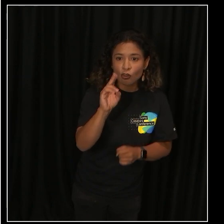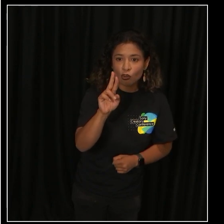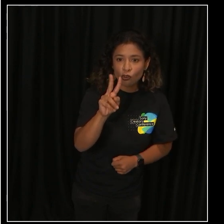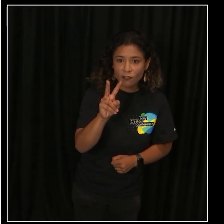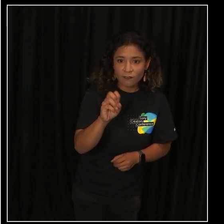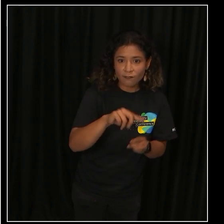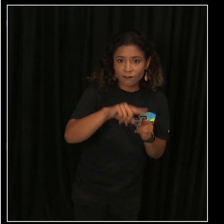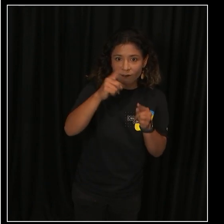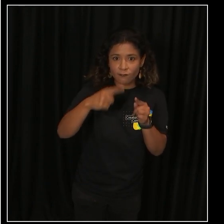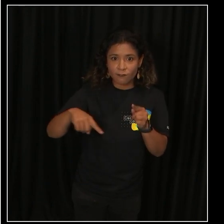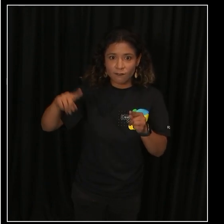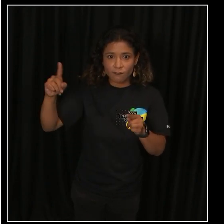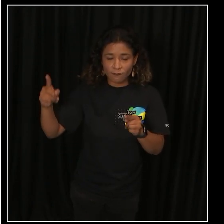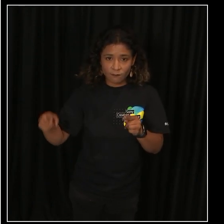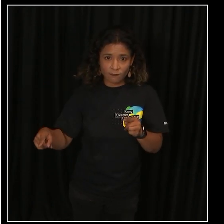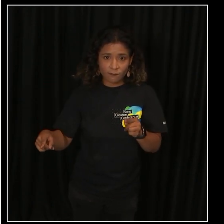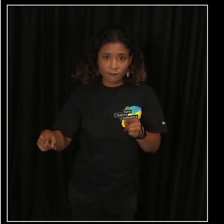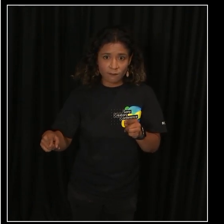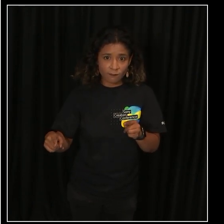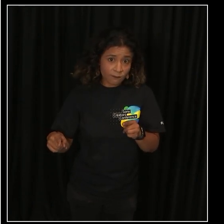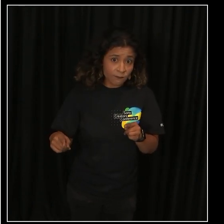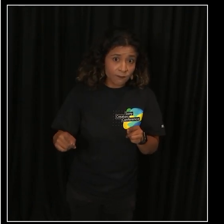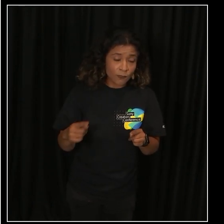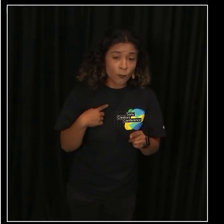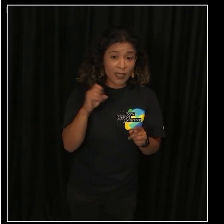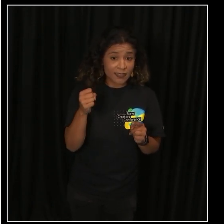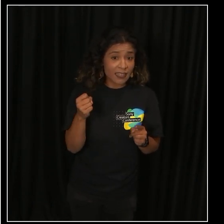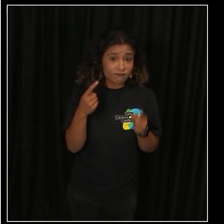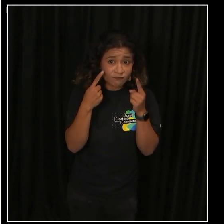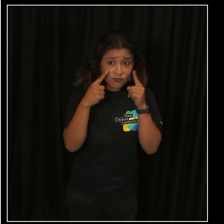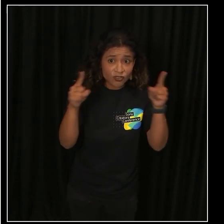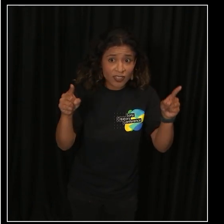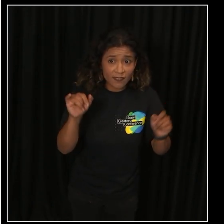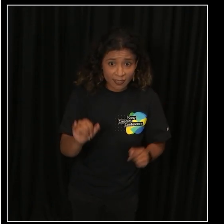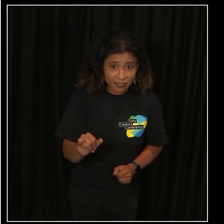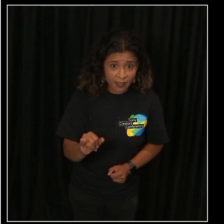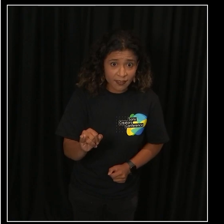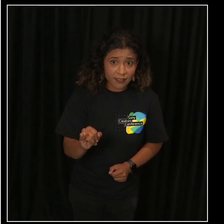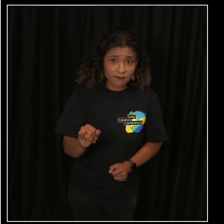This allows a practical quality to be achieved even when the ratio on panel resolution